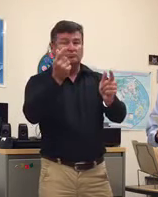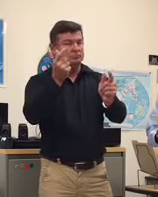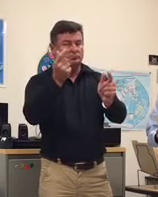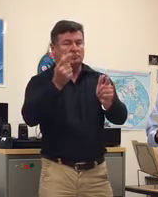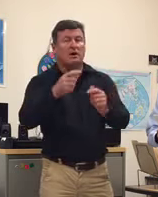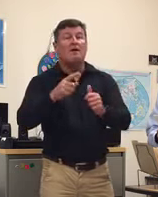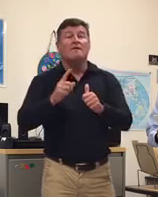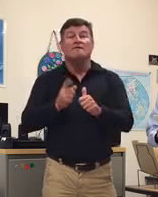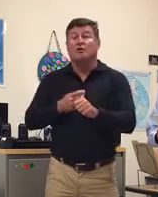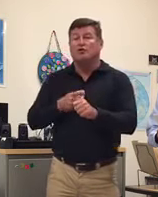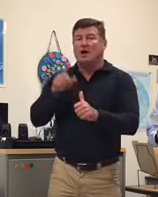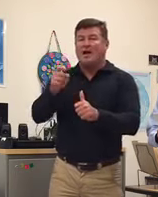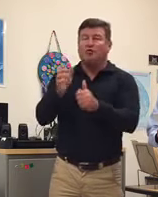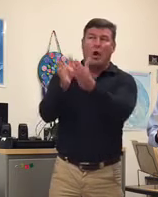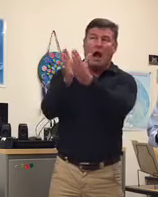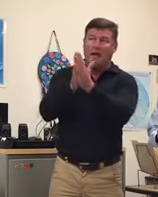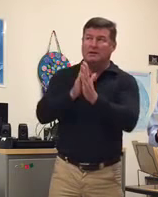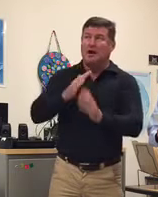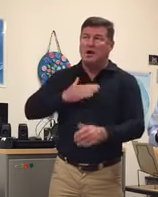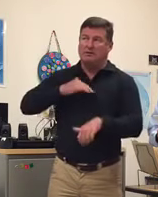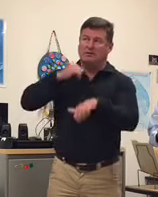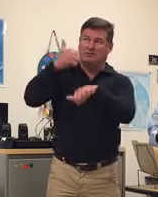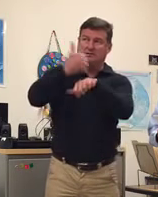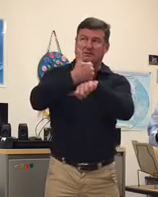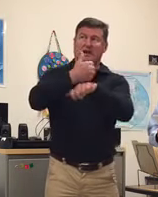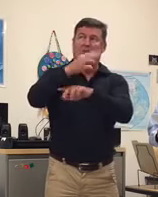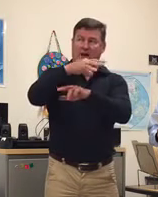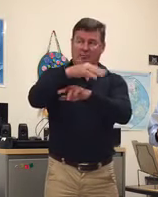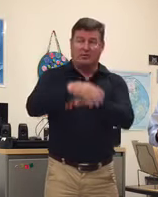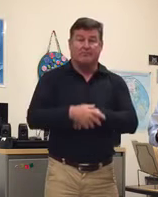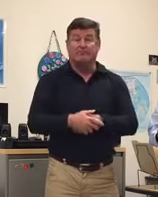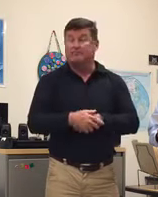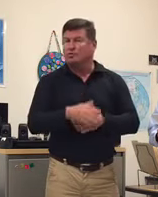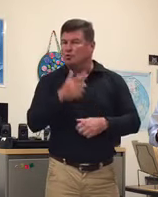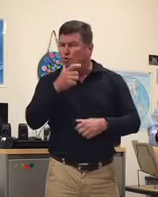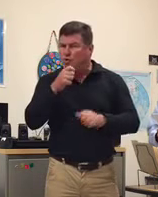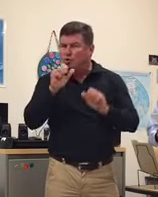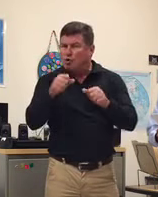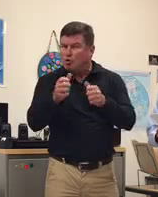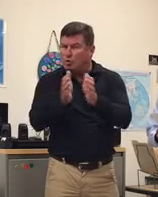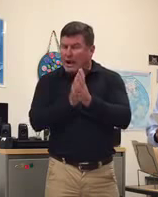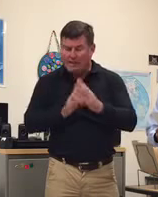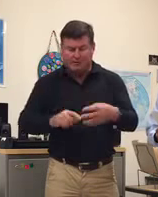Cameras will only be installed upon request. Now there are four types of requests that can be made.